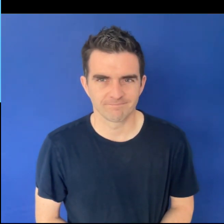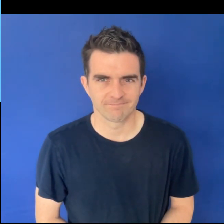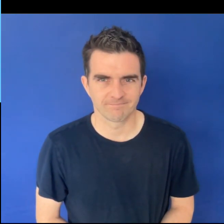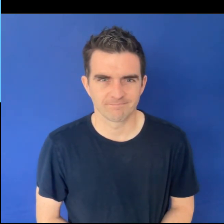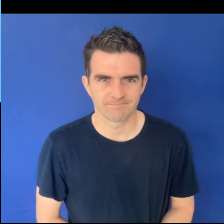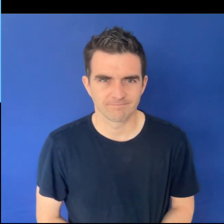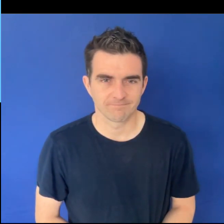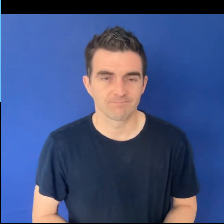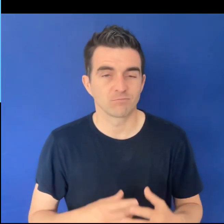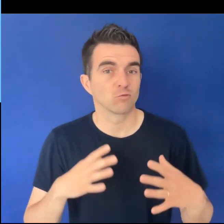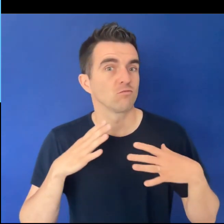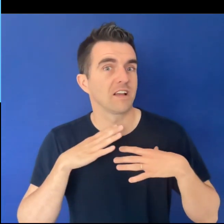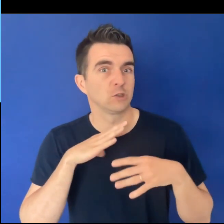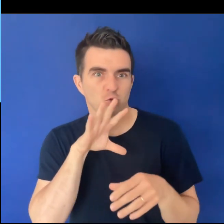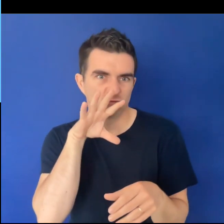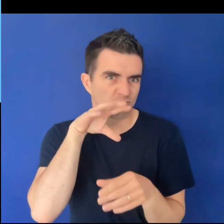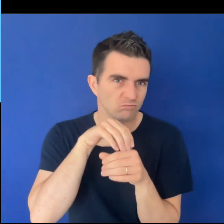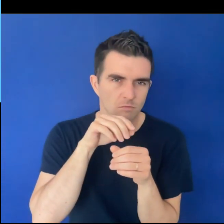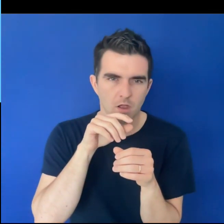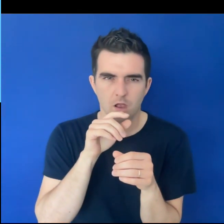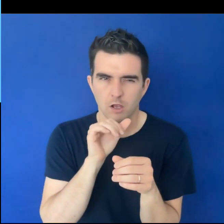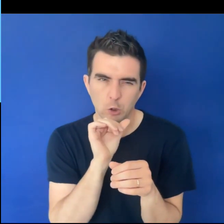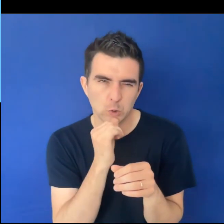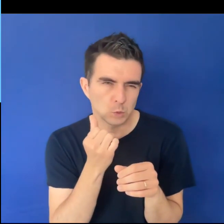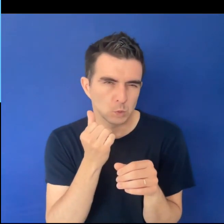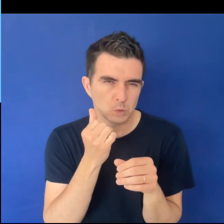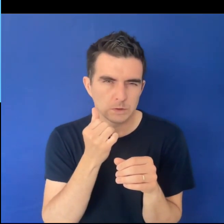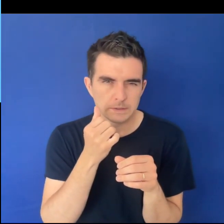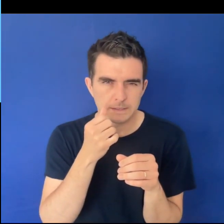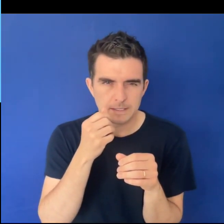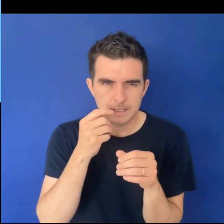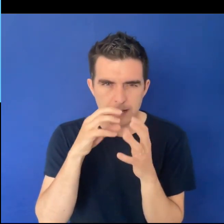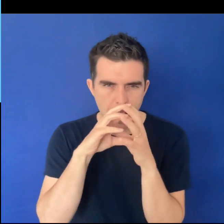Are you ready to jump into action as a cute slime? Slime Heroes has you covered.